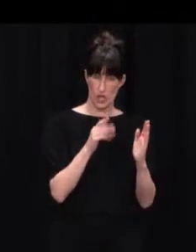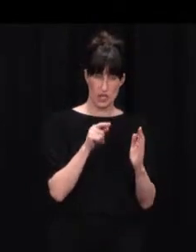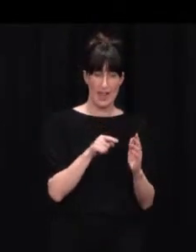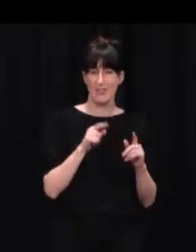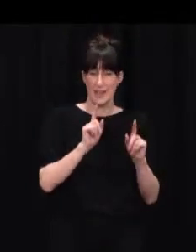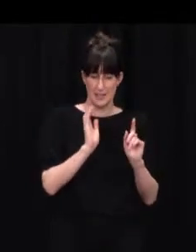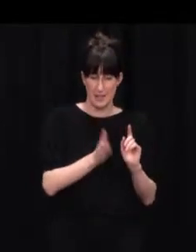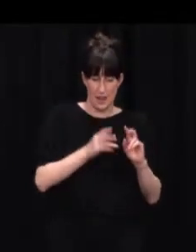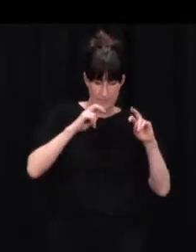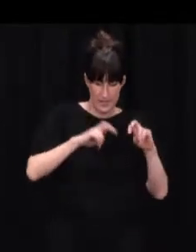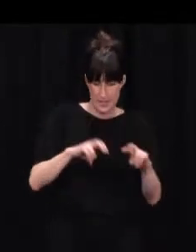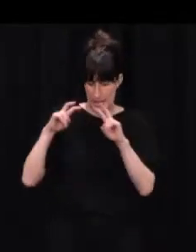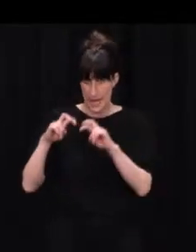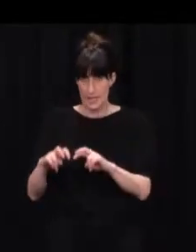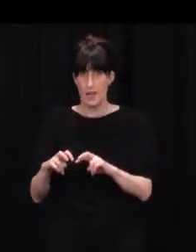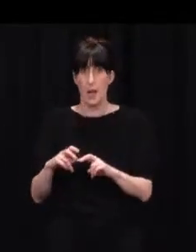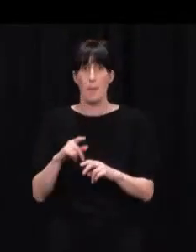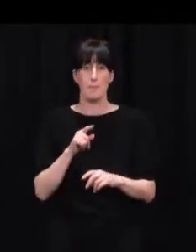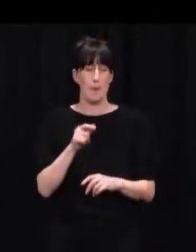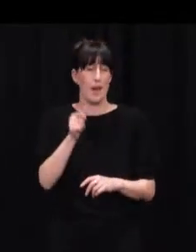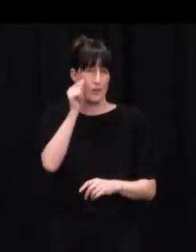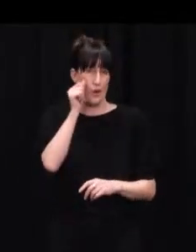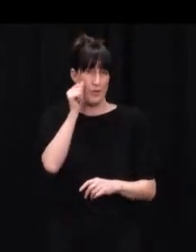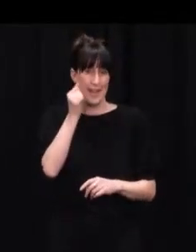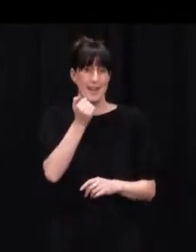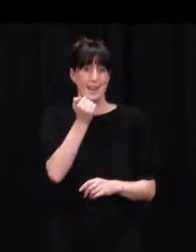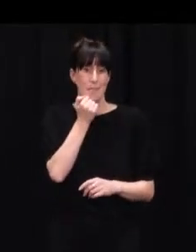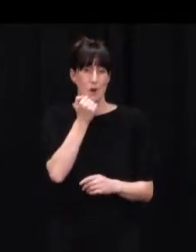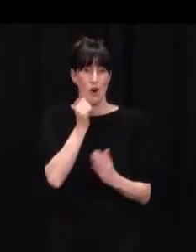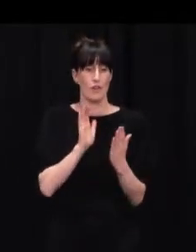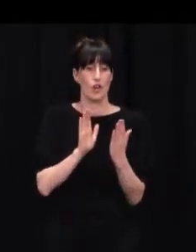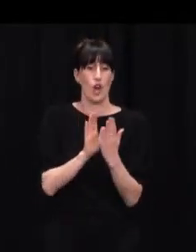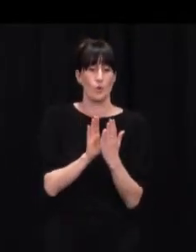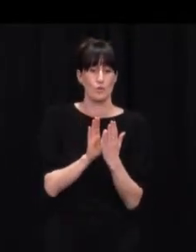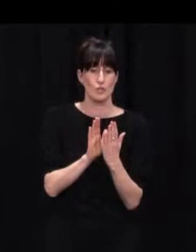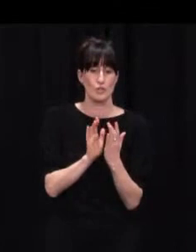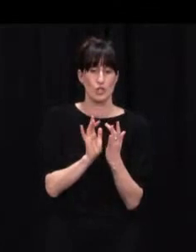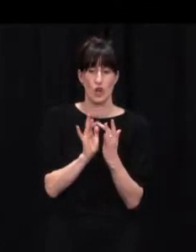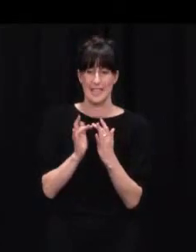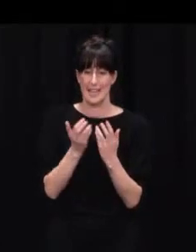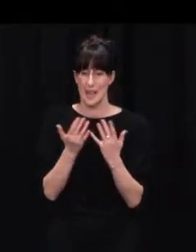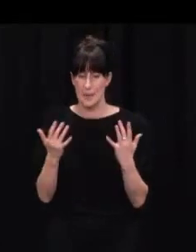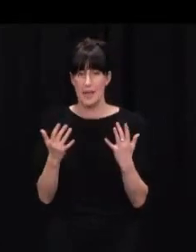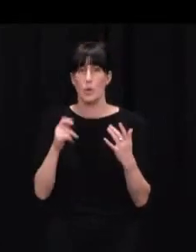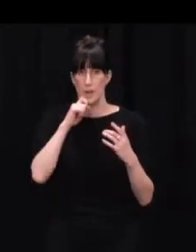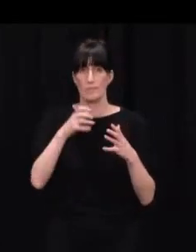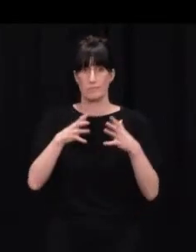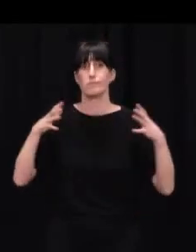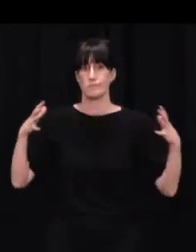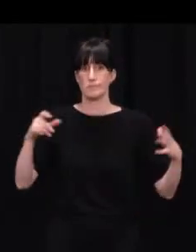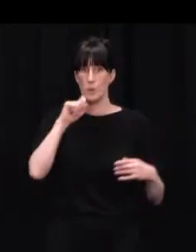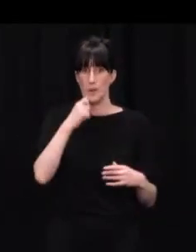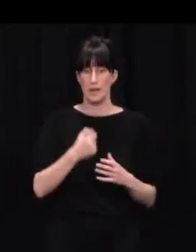This does exclude at this stage contacts from large settings like the college and the church of Christ where there is still an assessment under way.